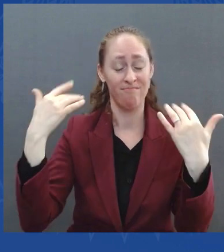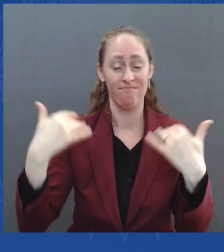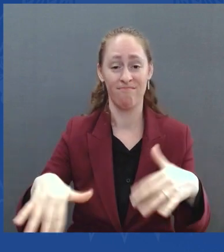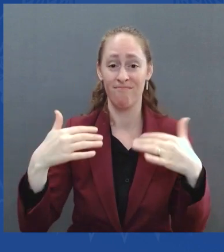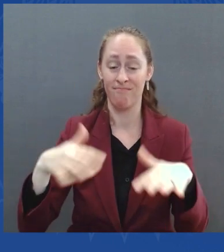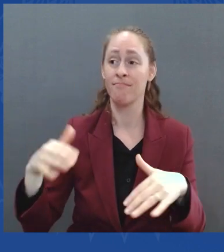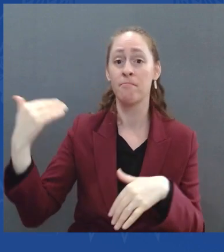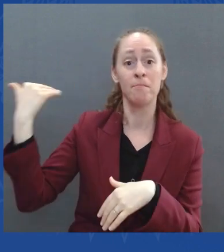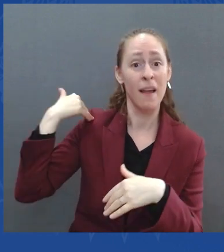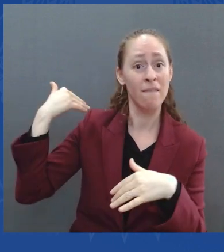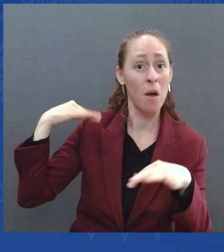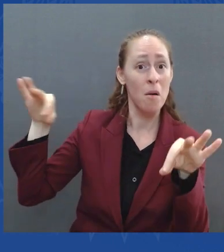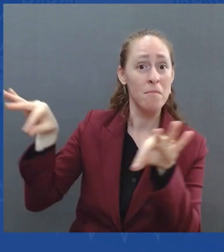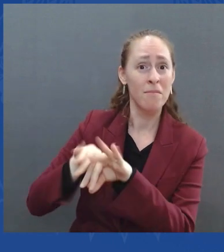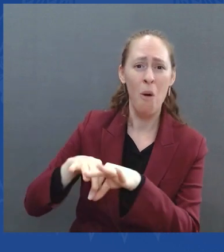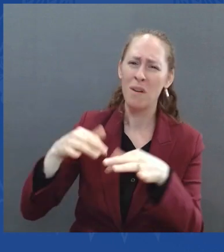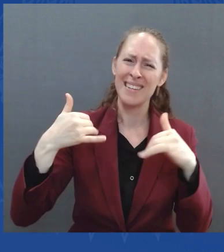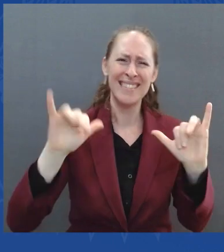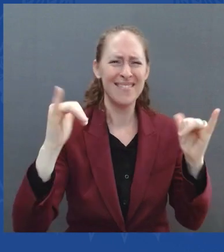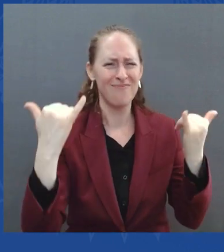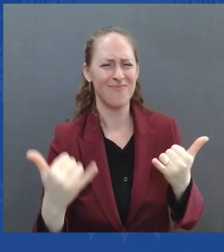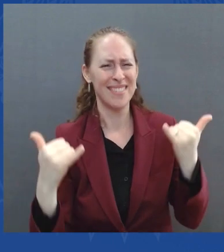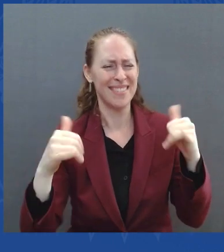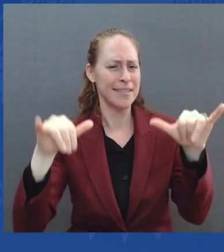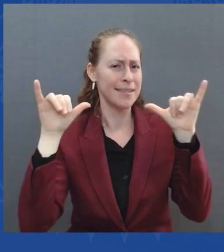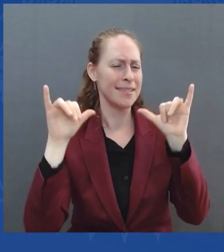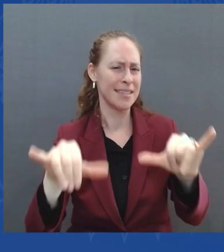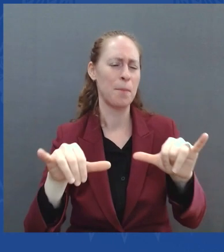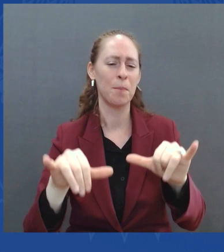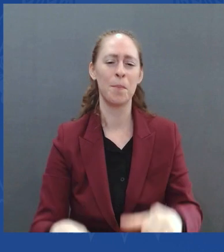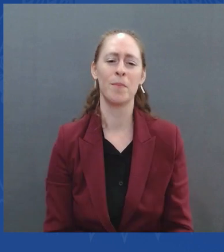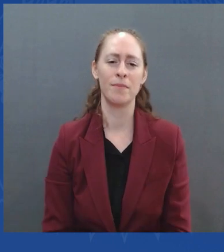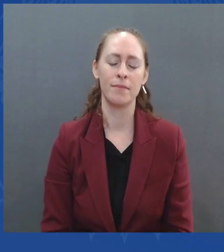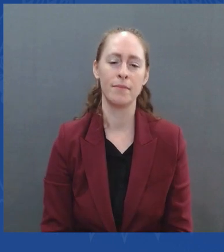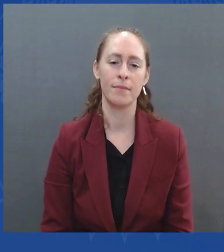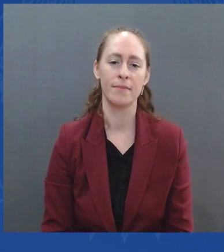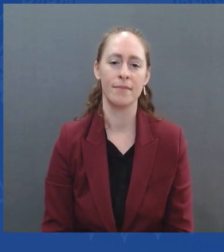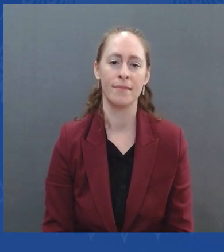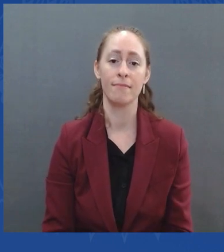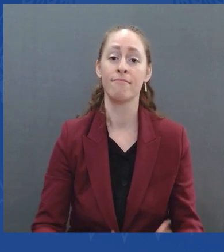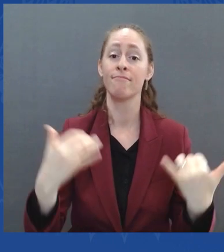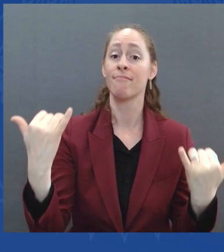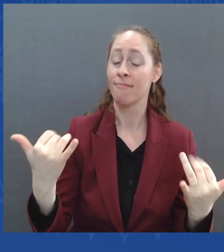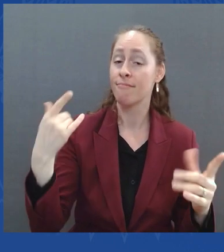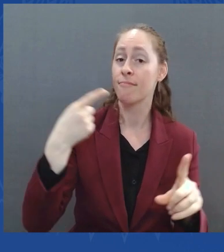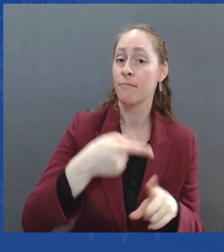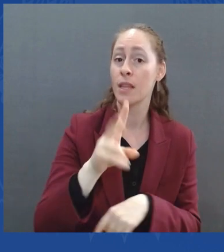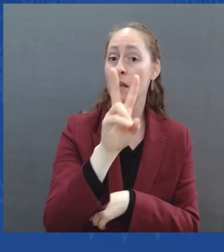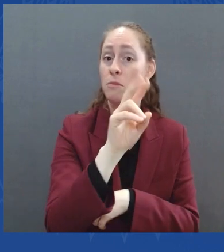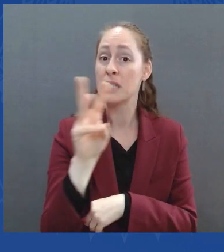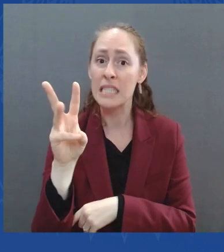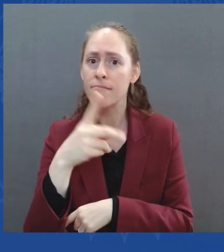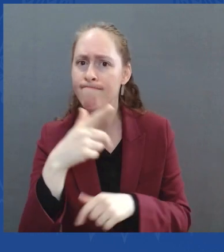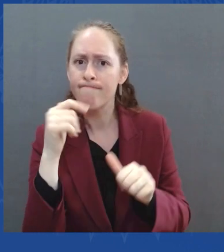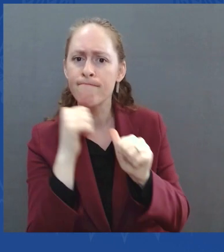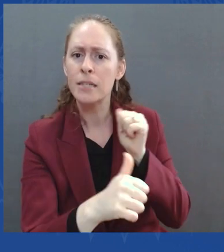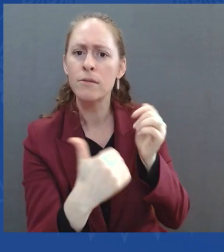In 2006, the law required the Postal Service to prepay -- prepay retirement benefits 50 years into the future.